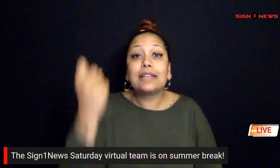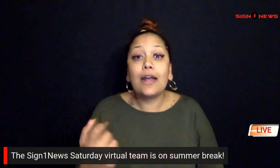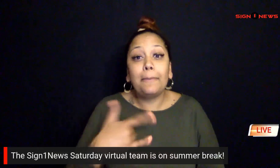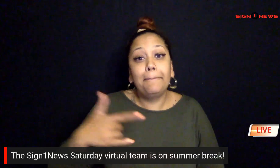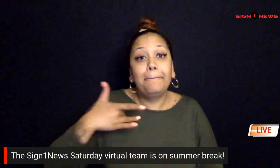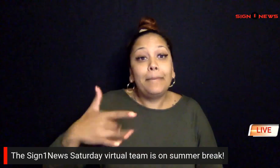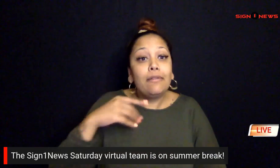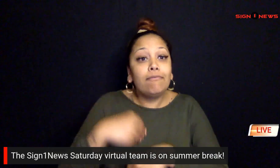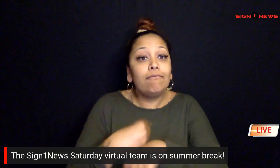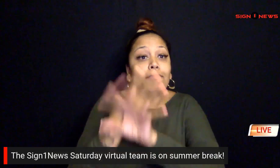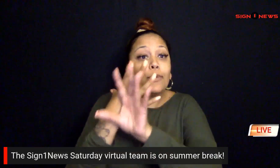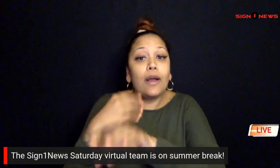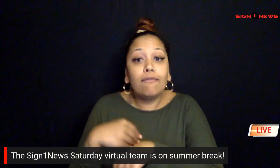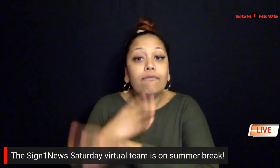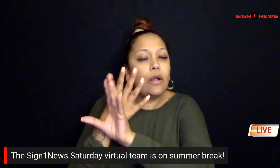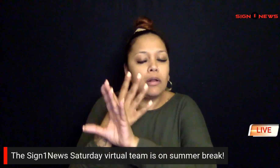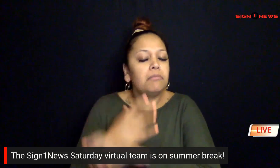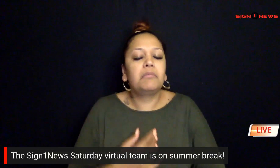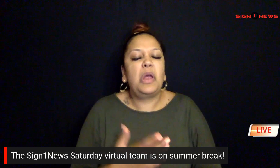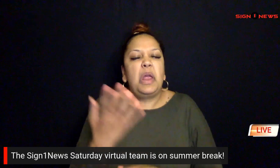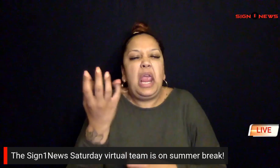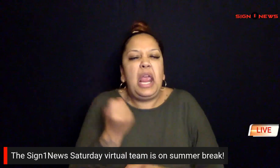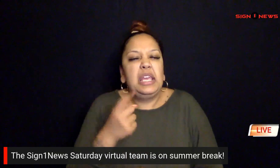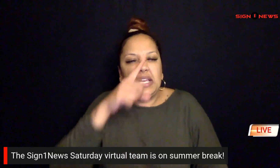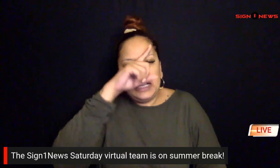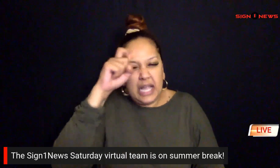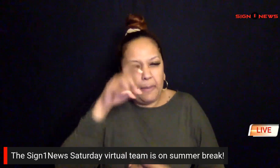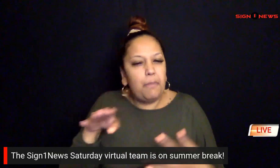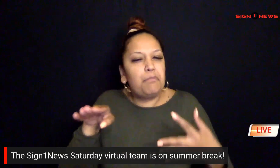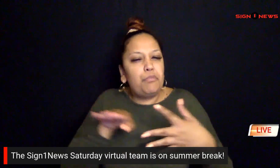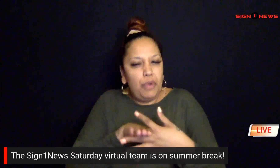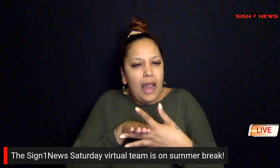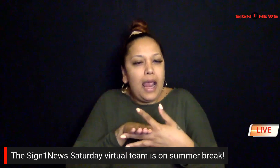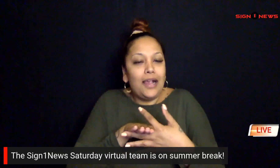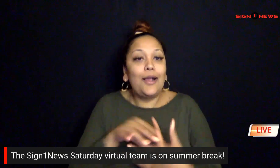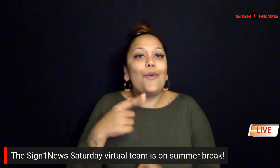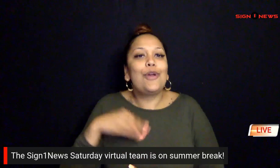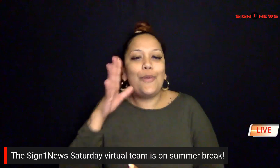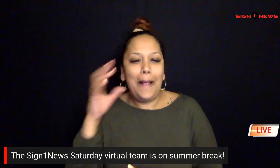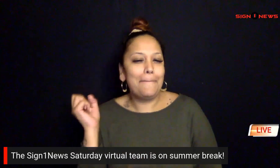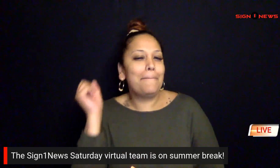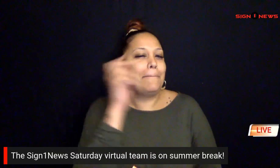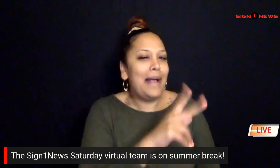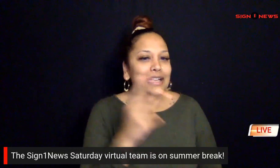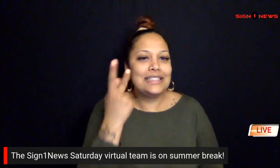and a reminder Sign1News is Saturday virtual show team is taking a break for the summer